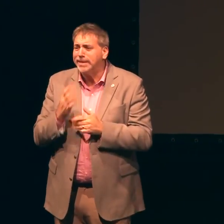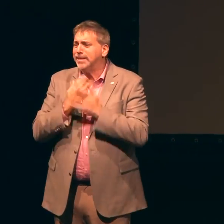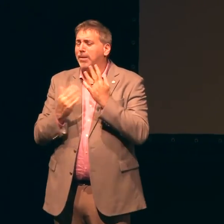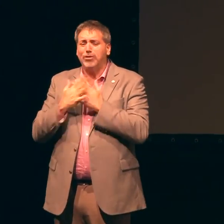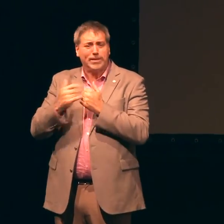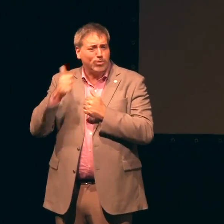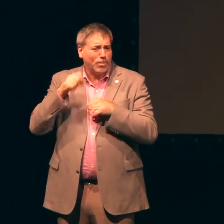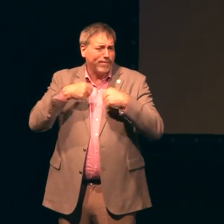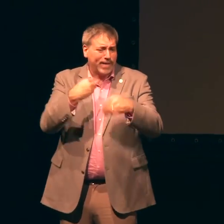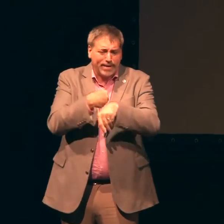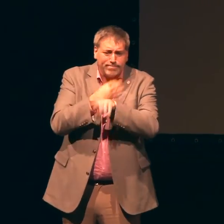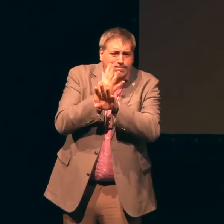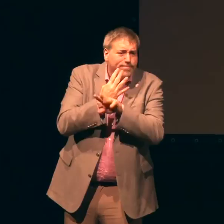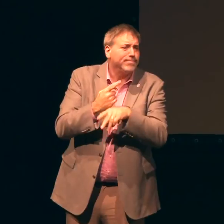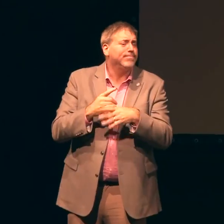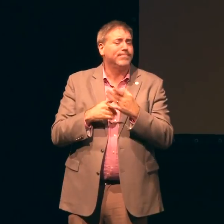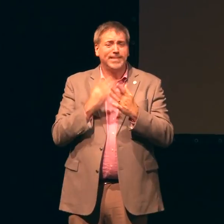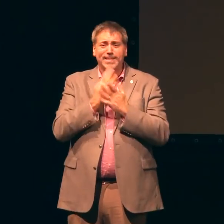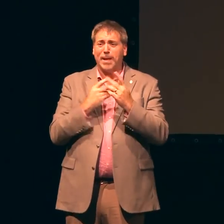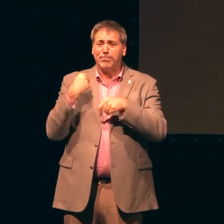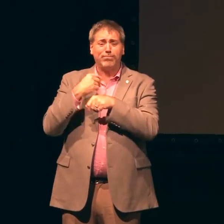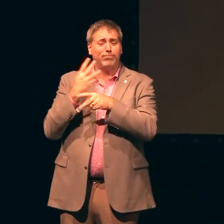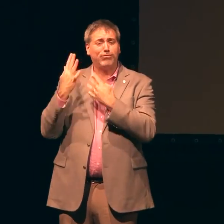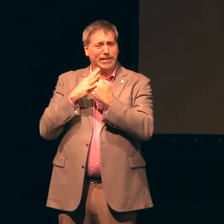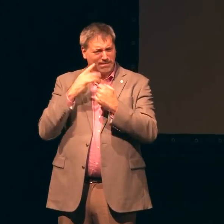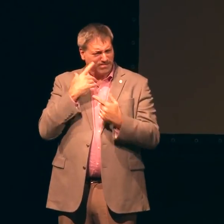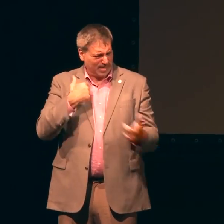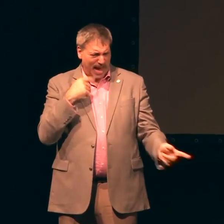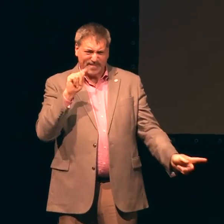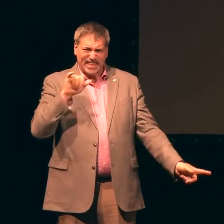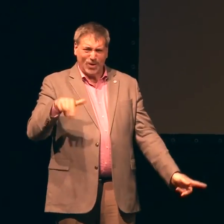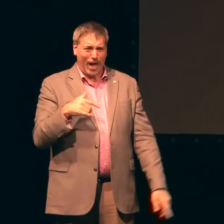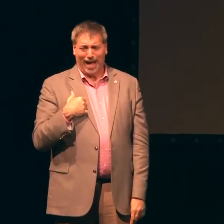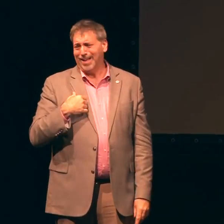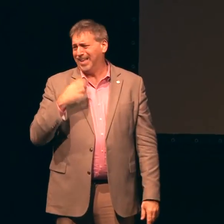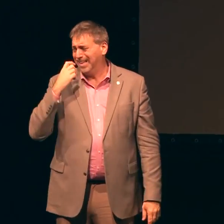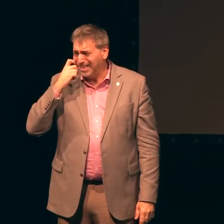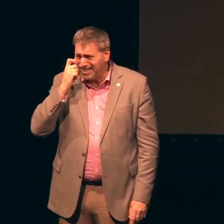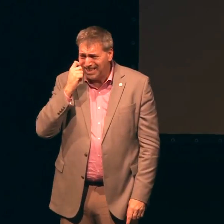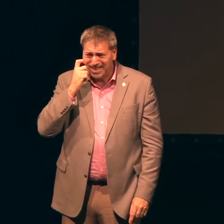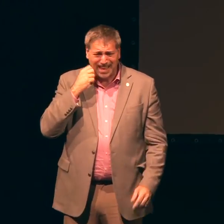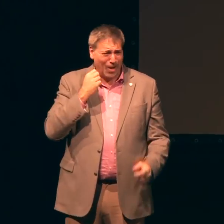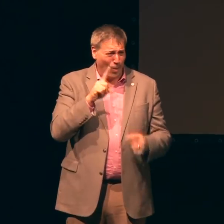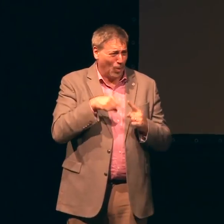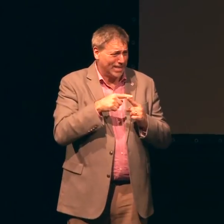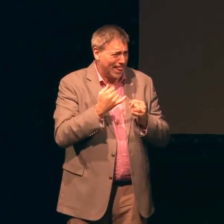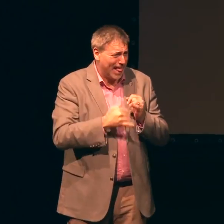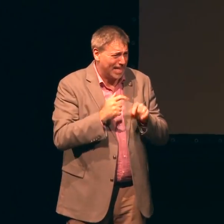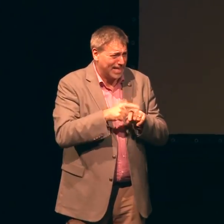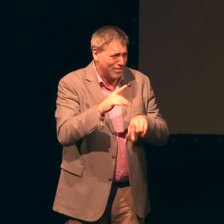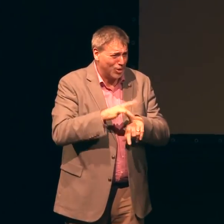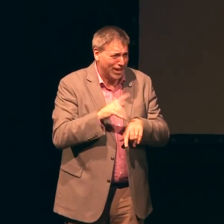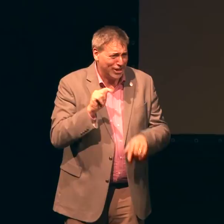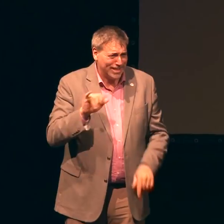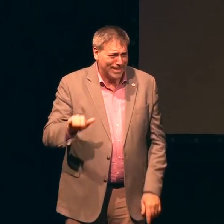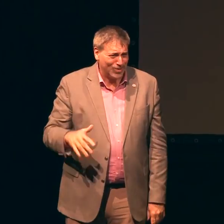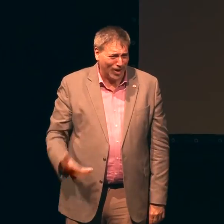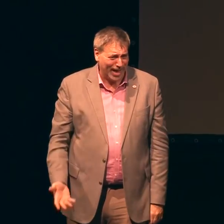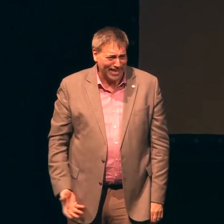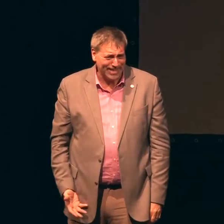refuse to provide interpreters. They refuse to provide any kind of video relay opportunities, video phones, any equipment of that nature.